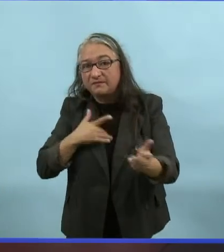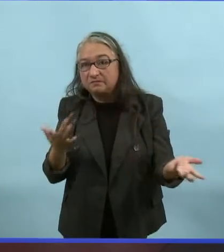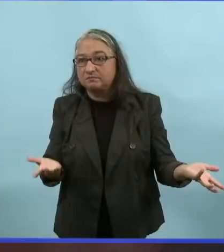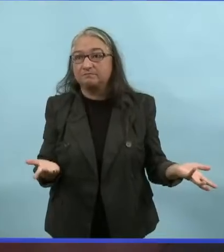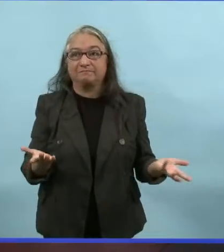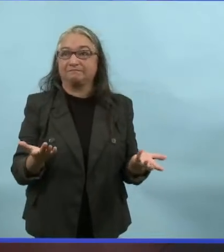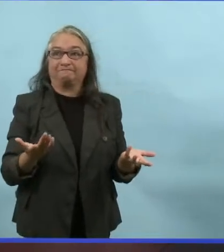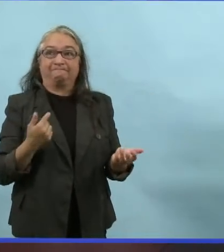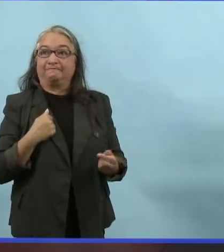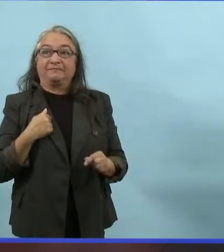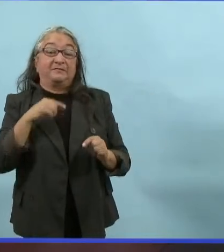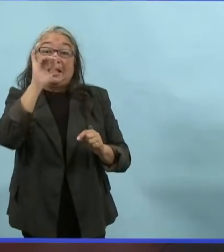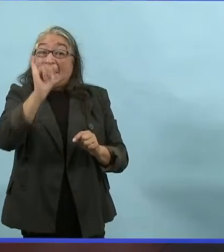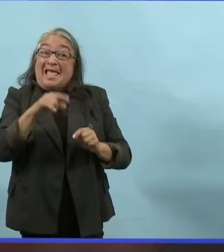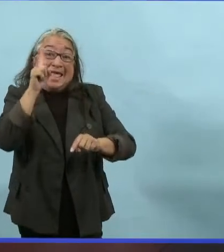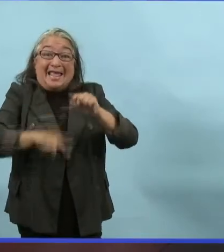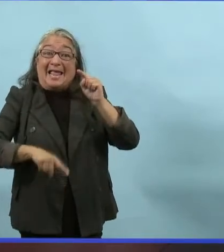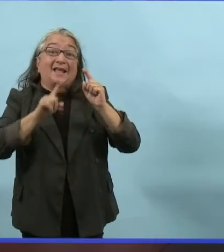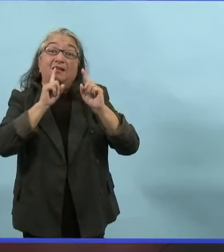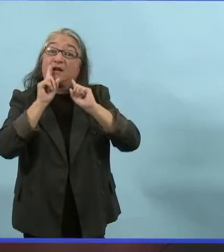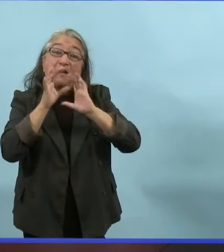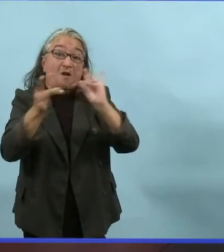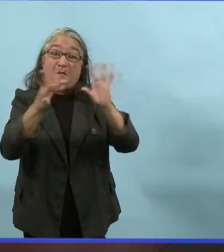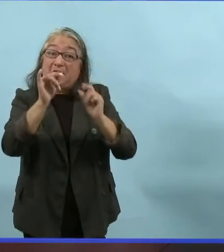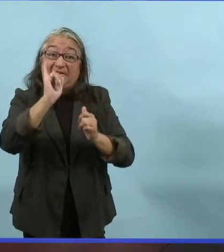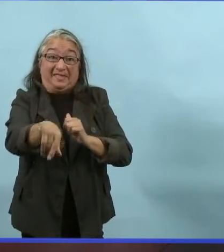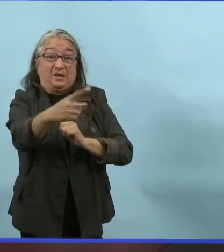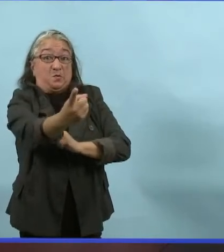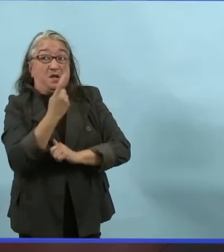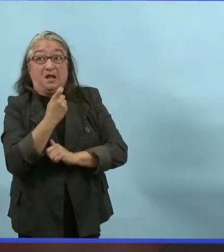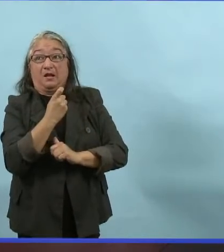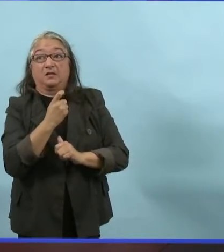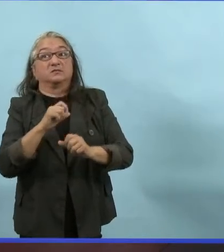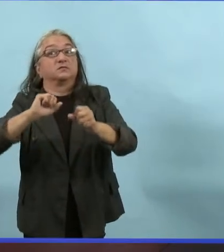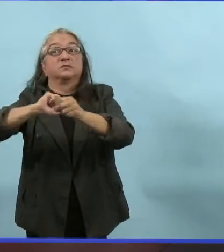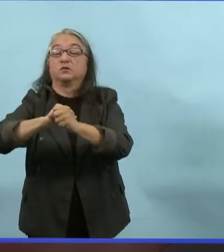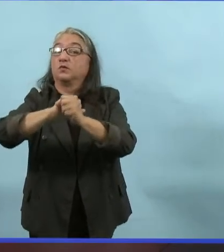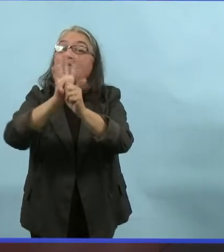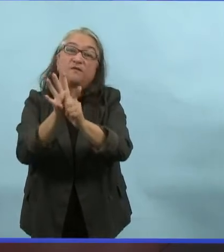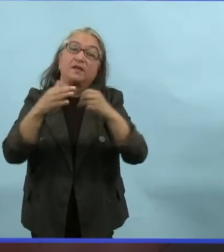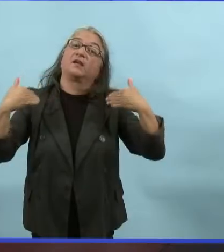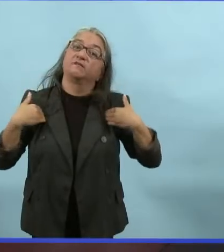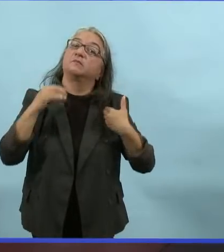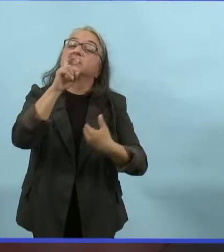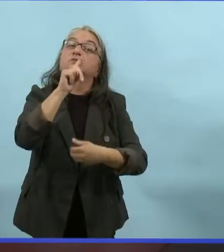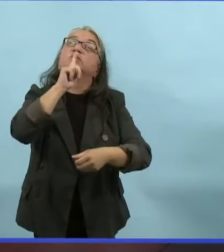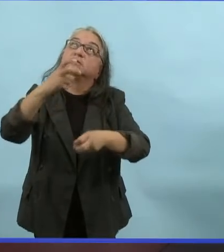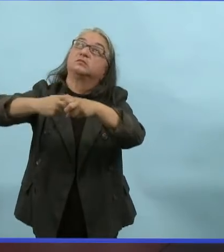know i think that this this pandemic has been difficult on you know on all Manitobans you